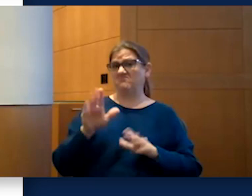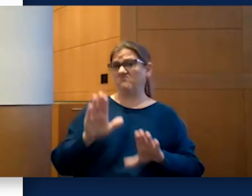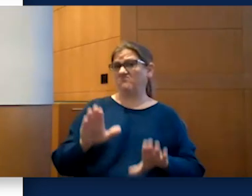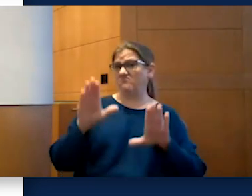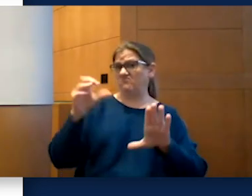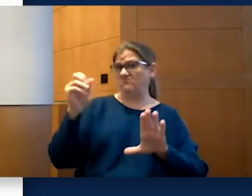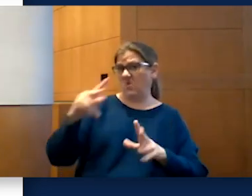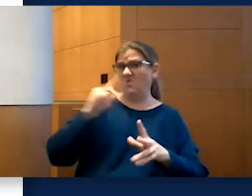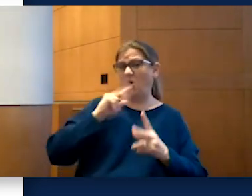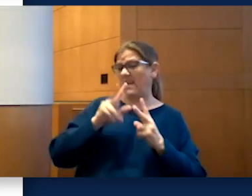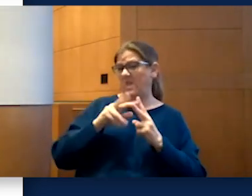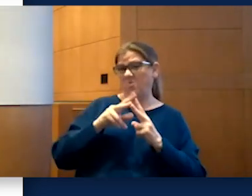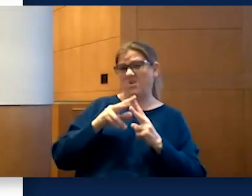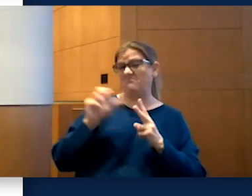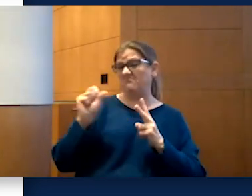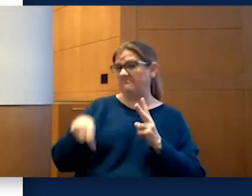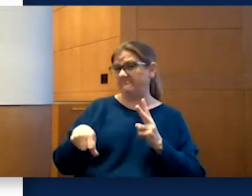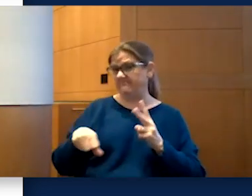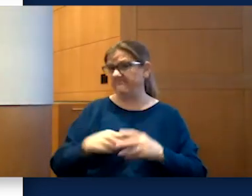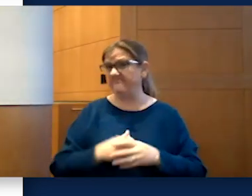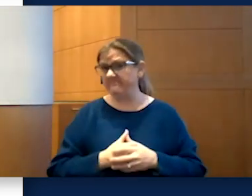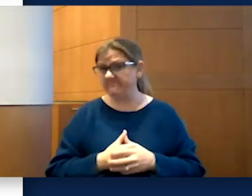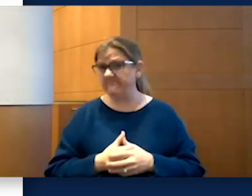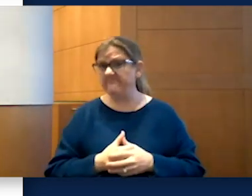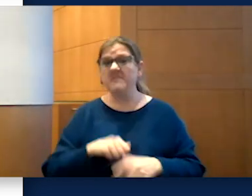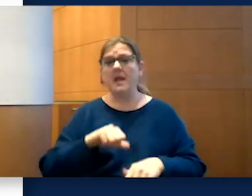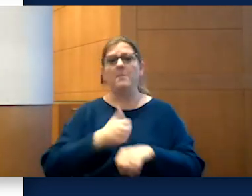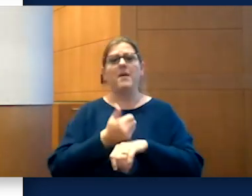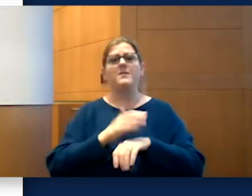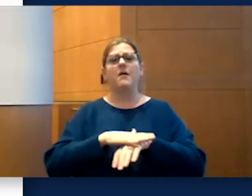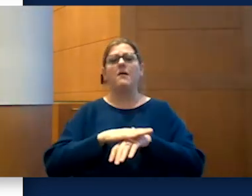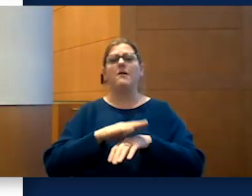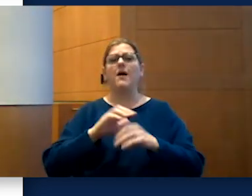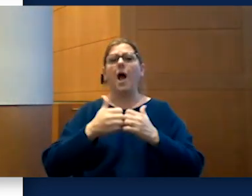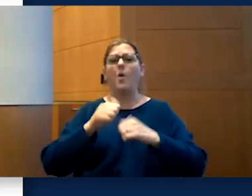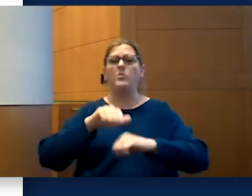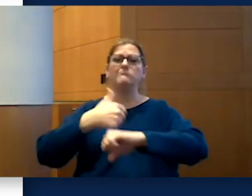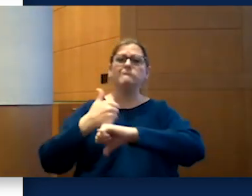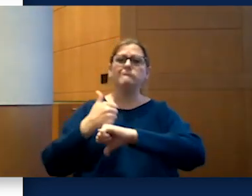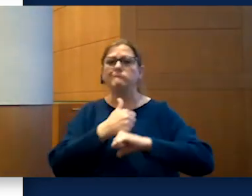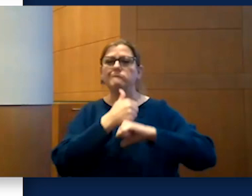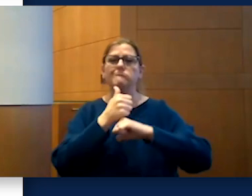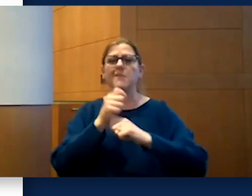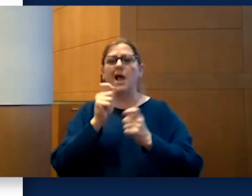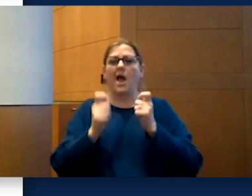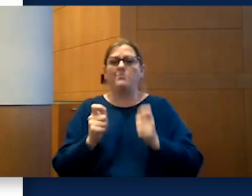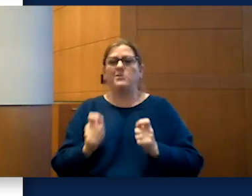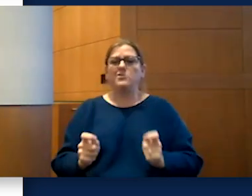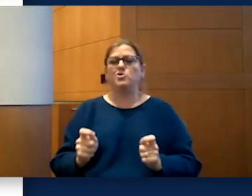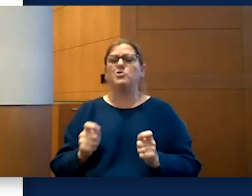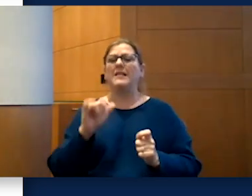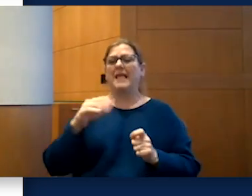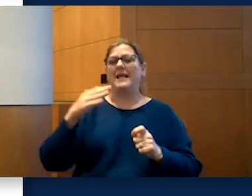Mike, can you tilt the camera so that we can see your face? Thanks so much. Maybe. I'm a little bit taller than Seong-Hee.